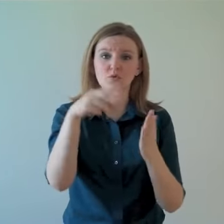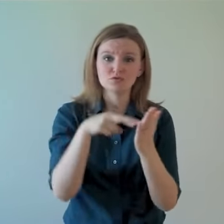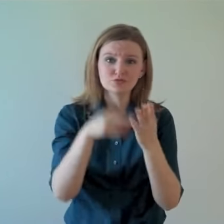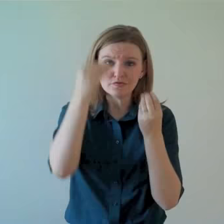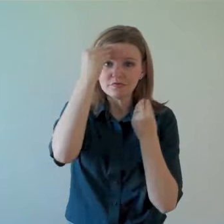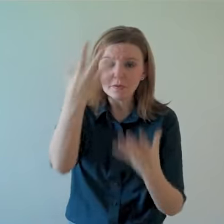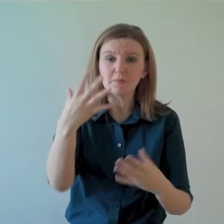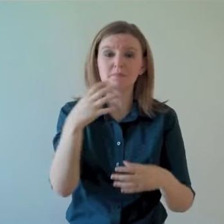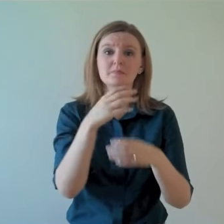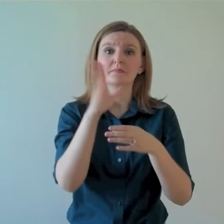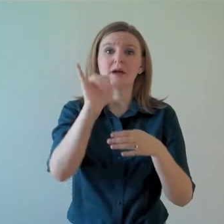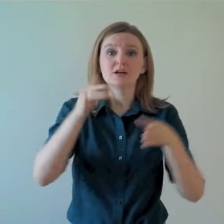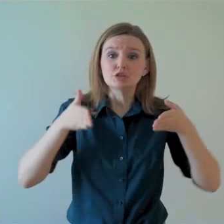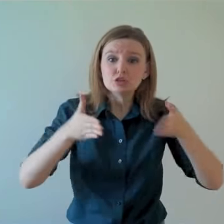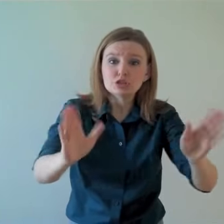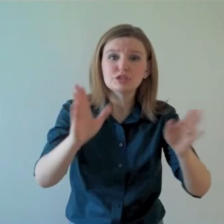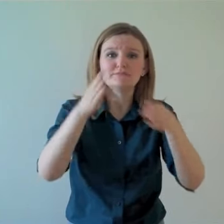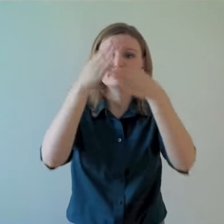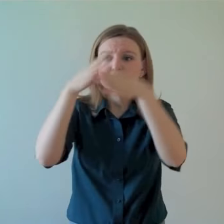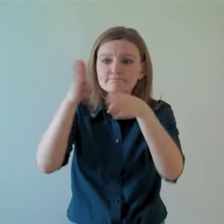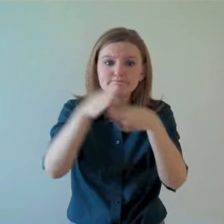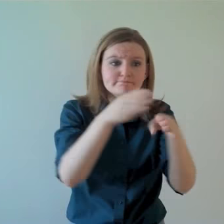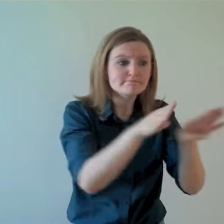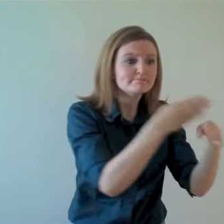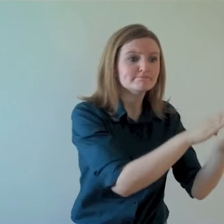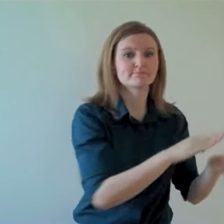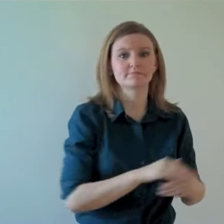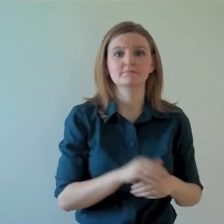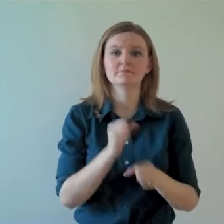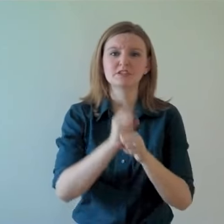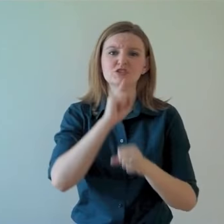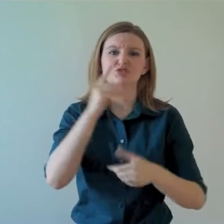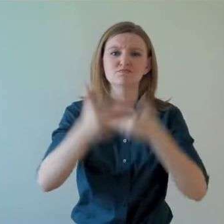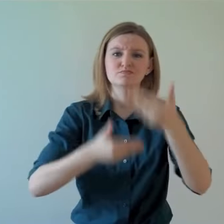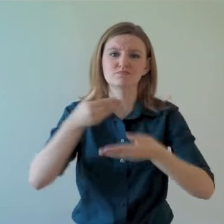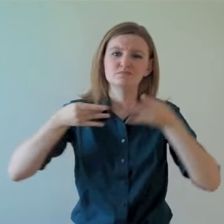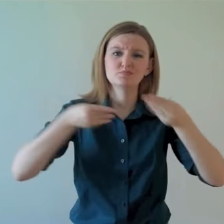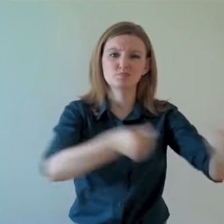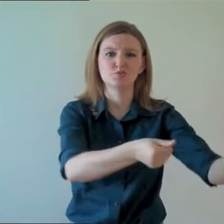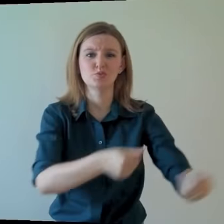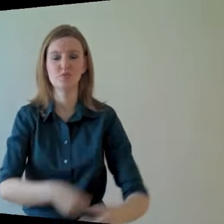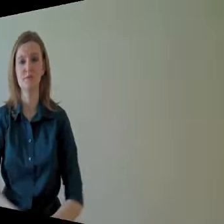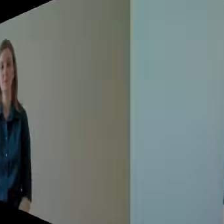address to help to process your registration information smoothly. It really does help!